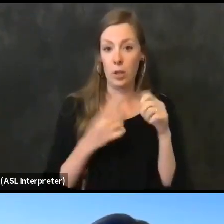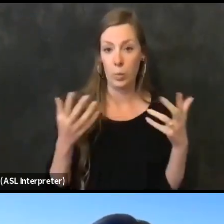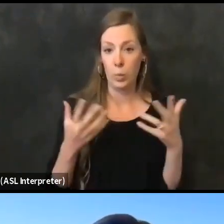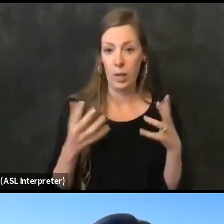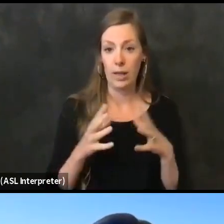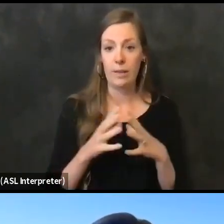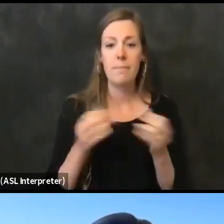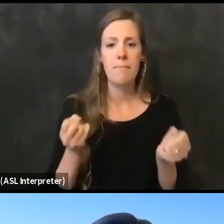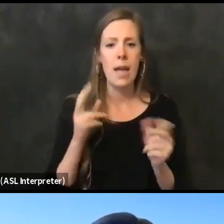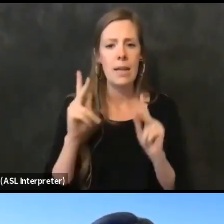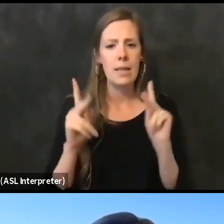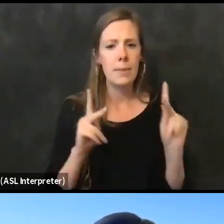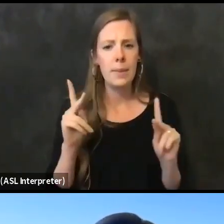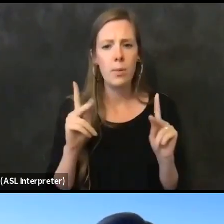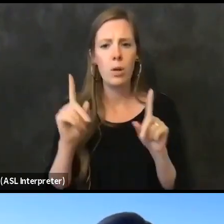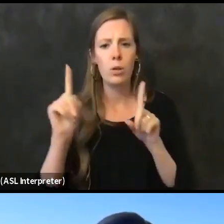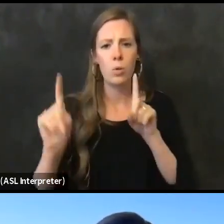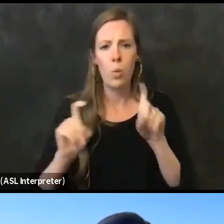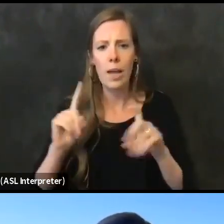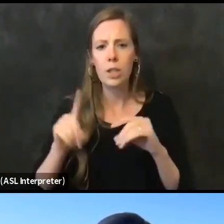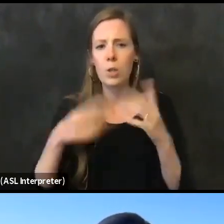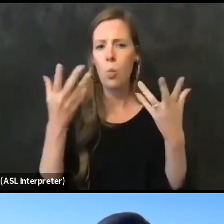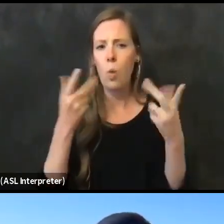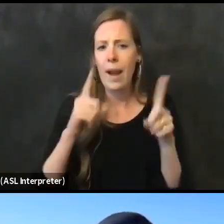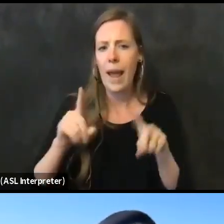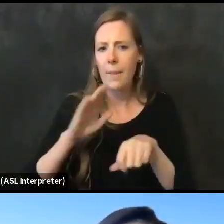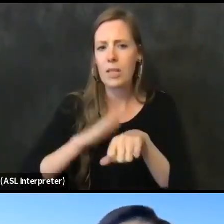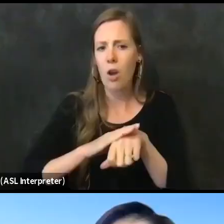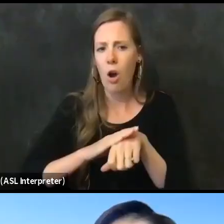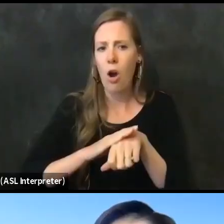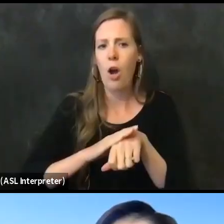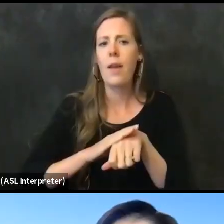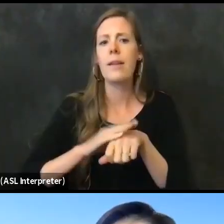people have questions about what happens on March 7th when Blue Shield and with the